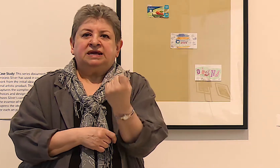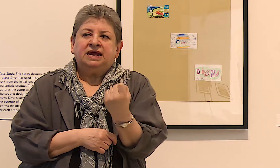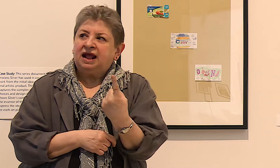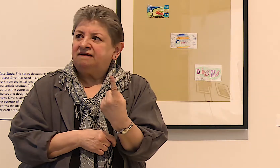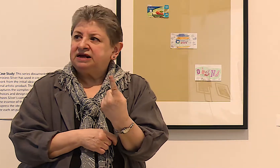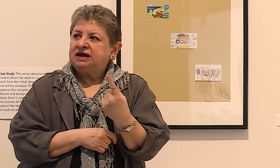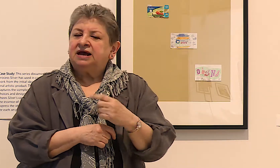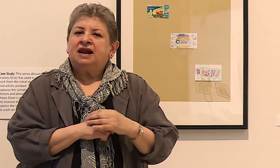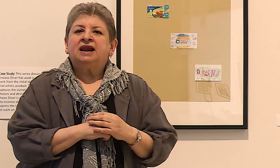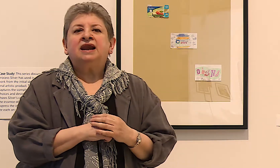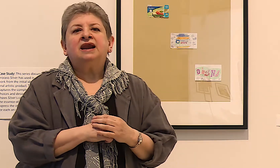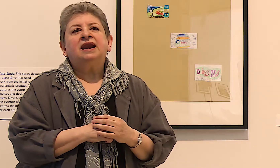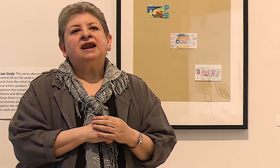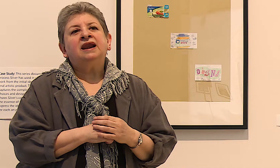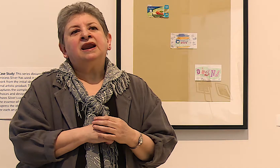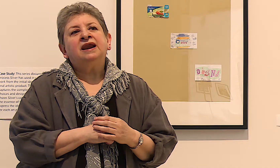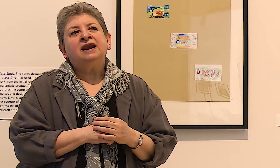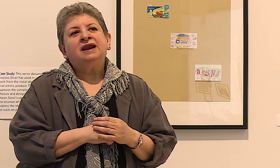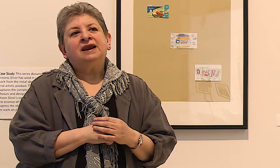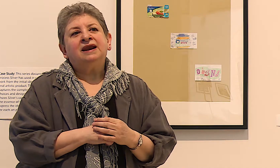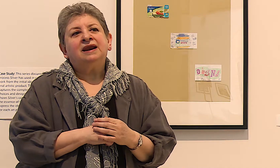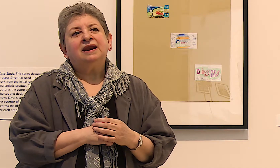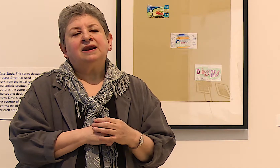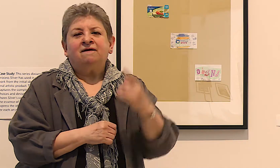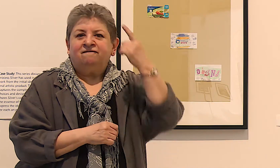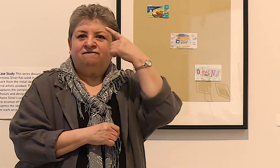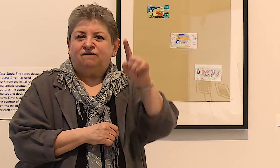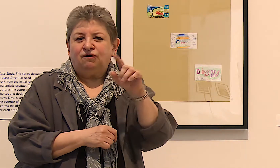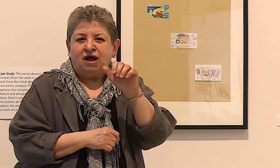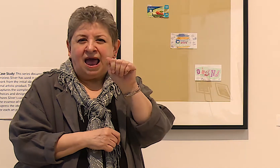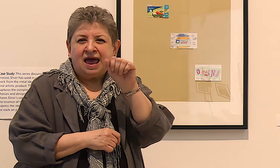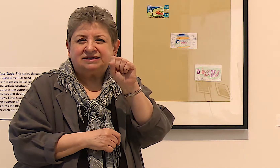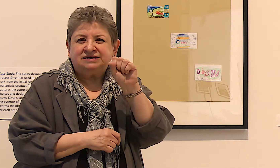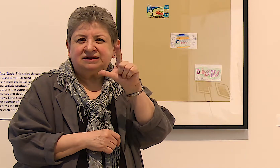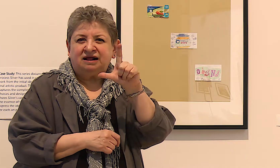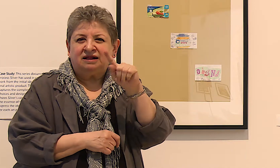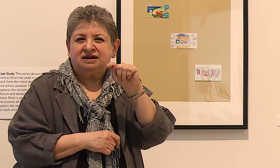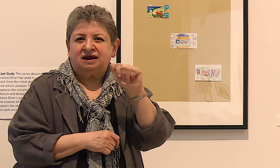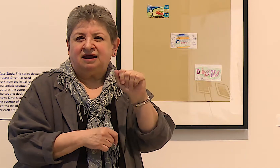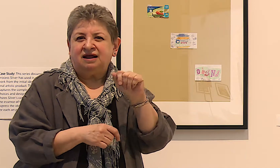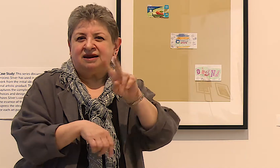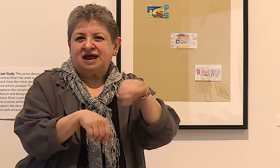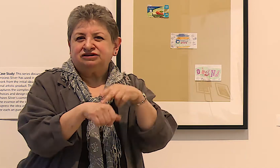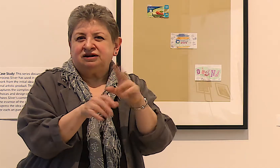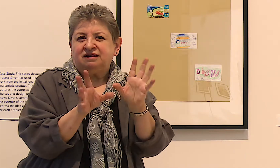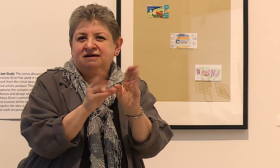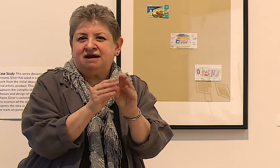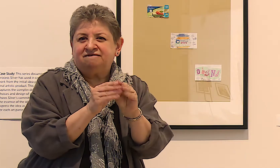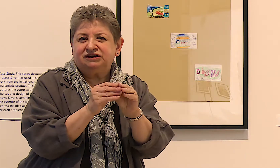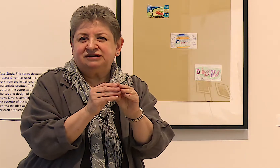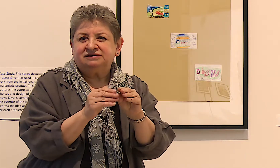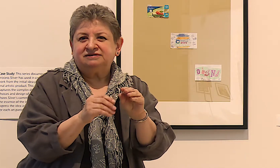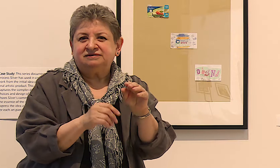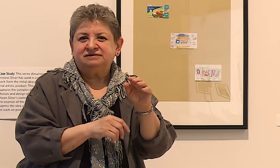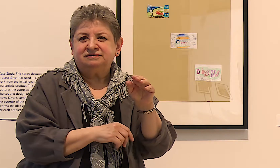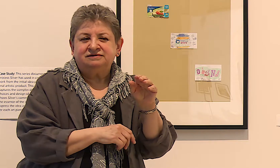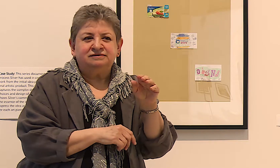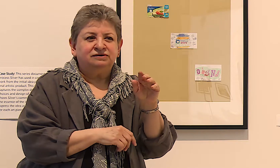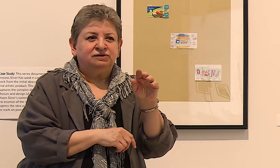So I made this in 2011 for the National Conference of the American Sign Language Teachers Association.